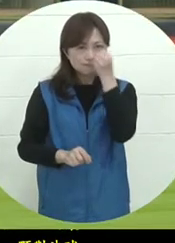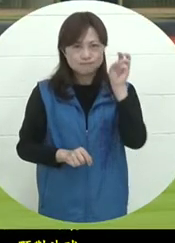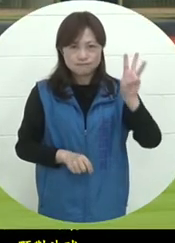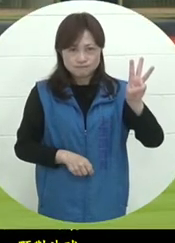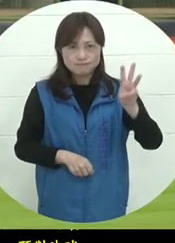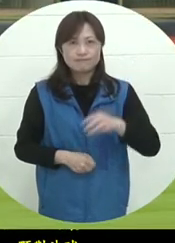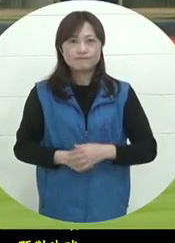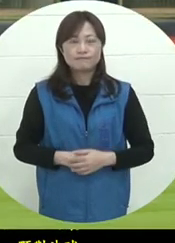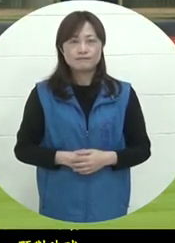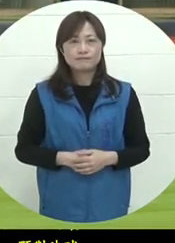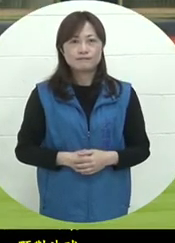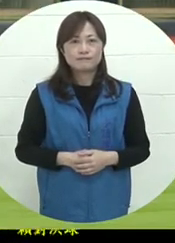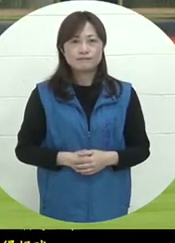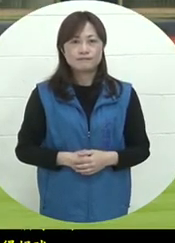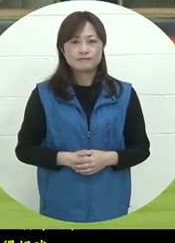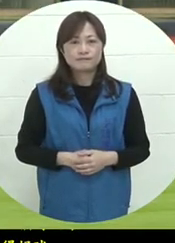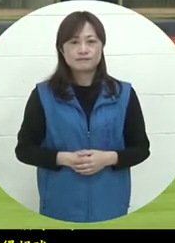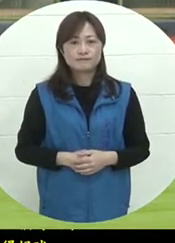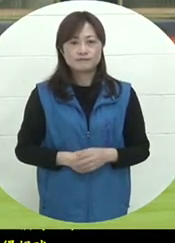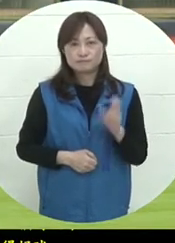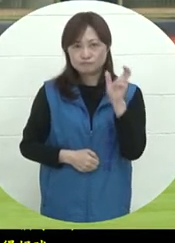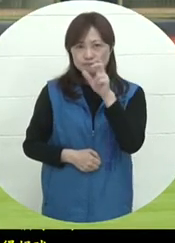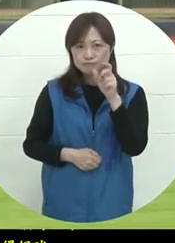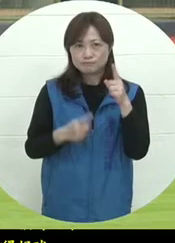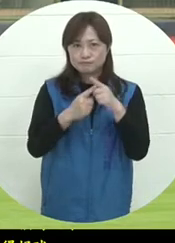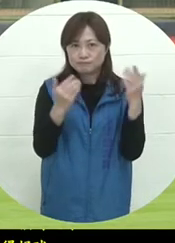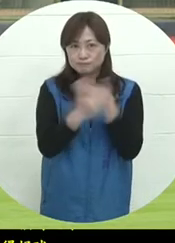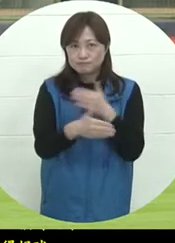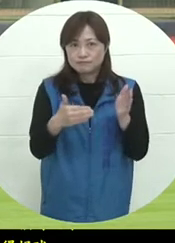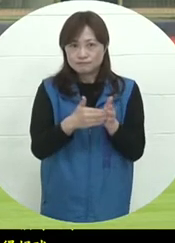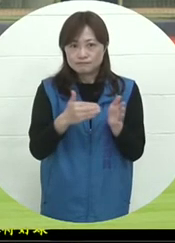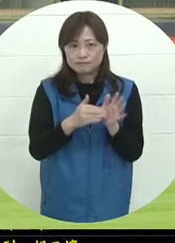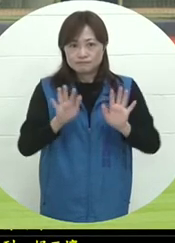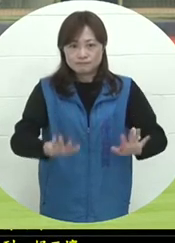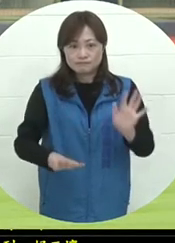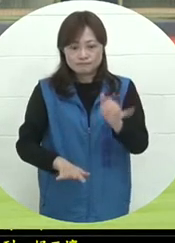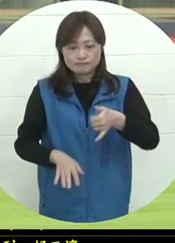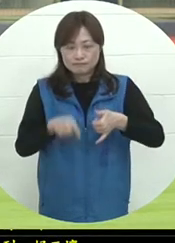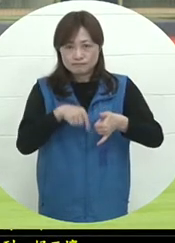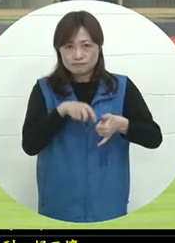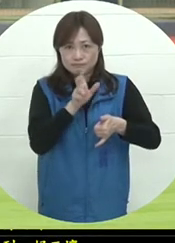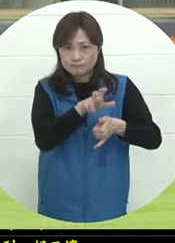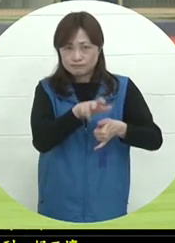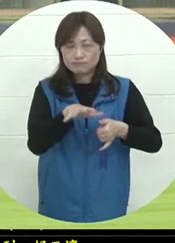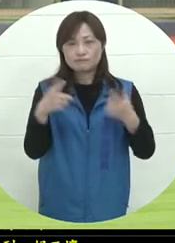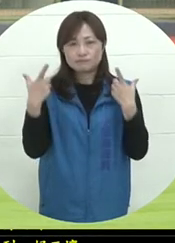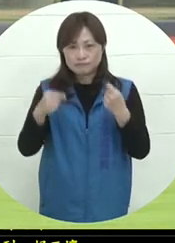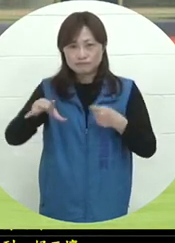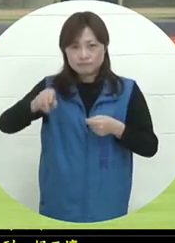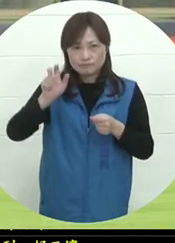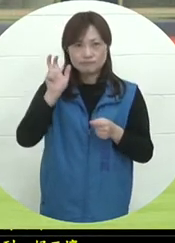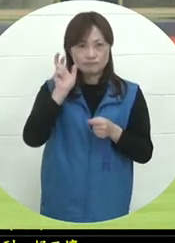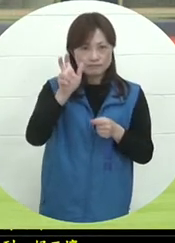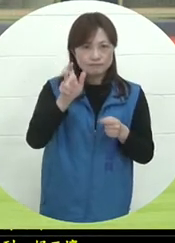in this inning. The one currently standing on the pitcher's ball is also the original starter. How many